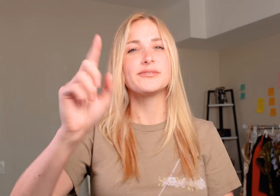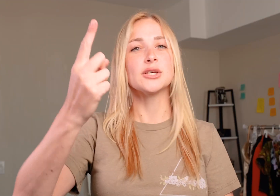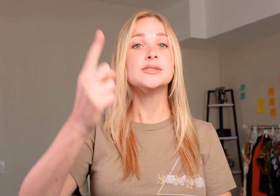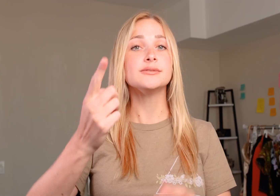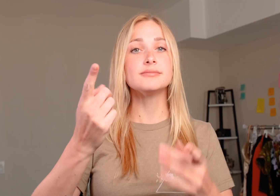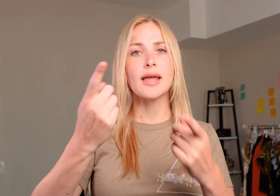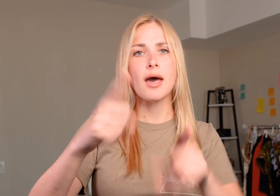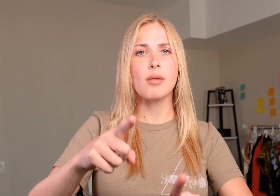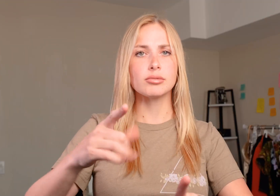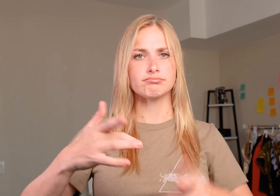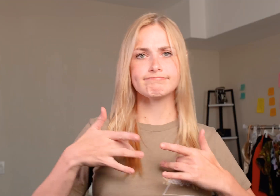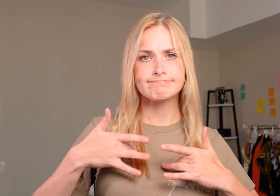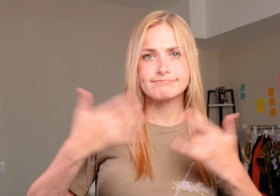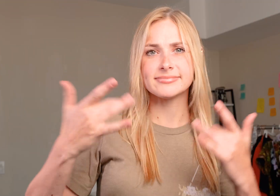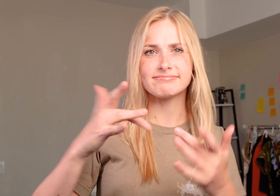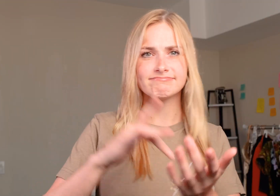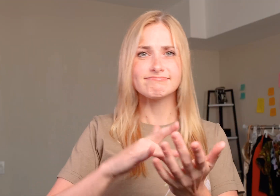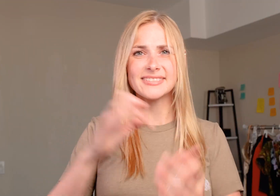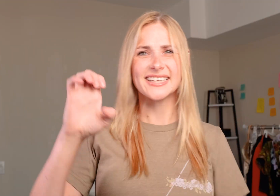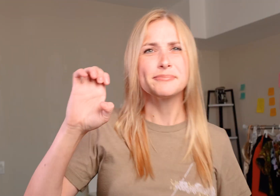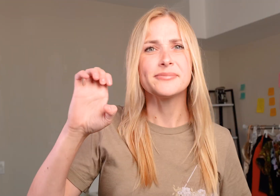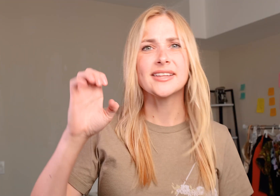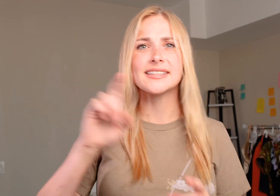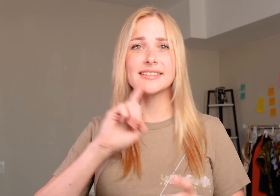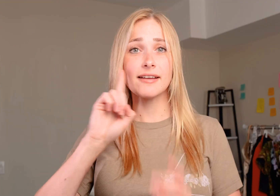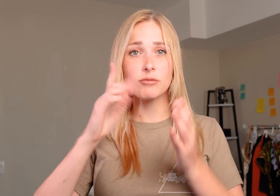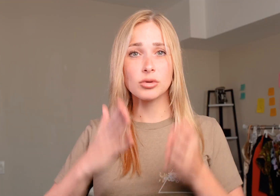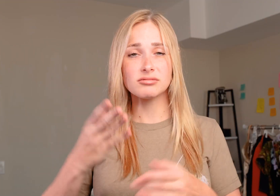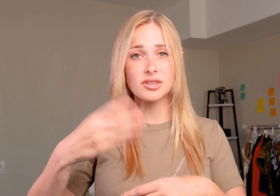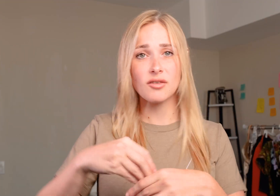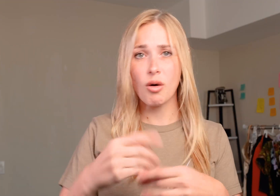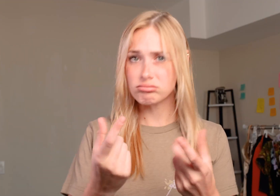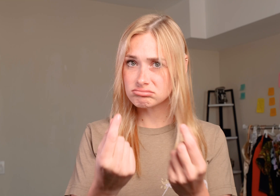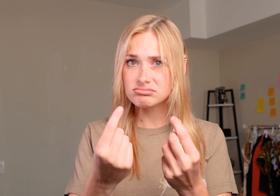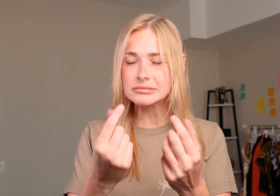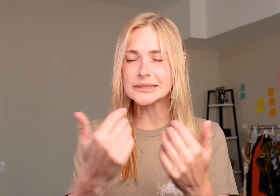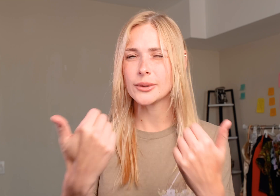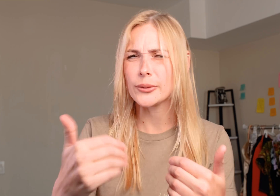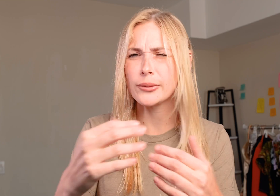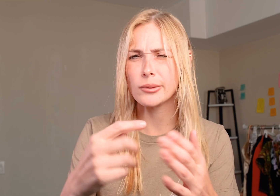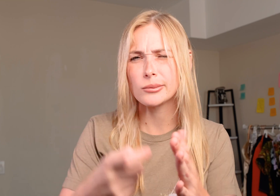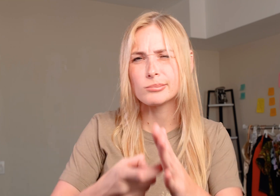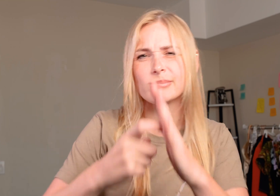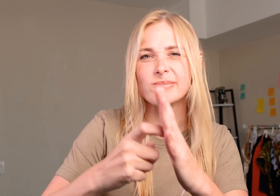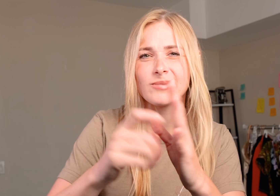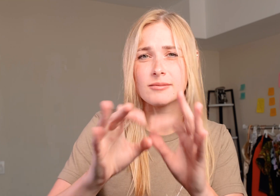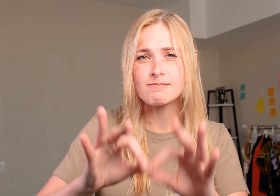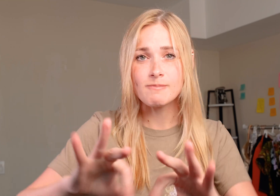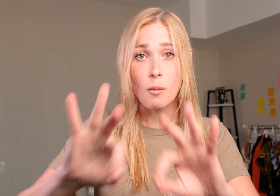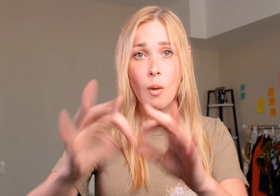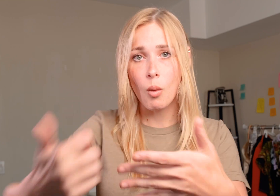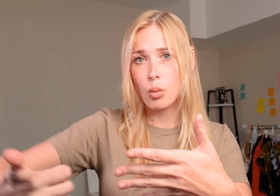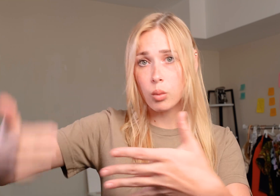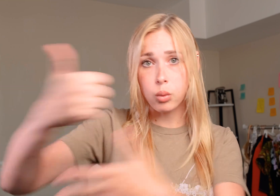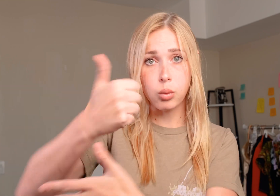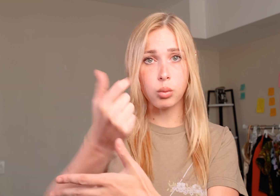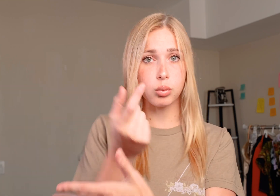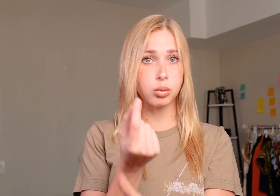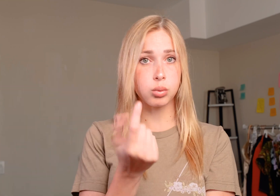If you are in an emergency situation where a deaf person is involved, it is vital and required that you